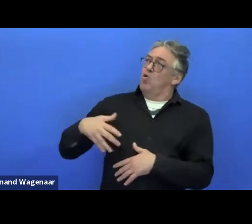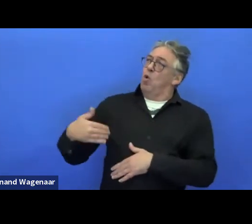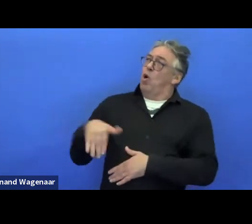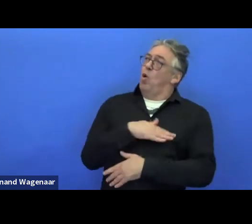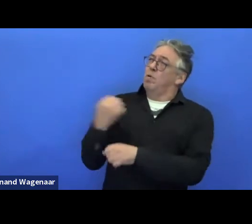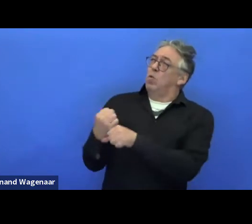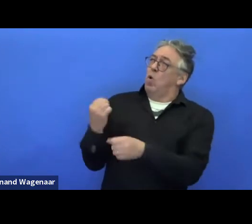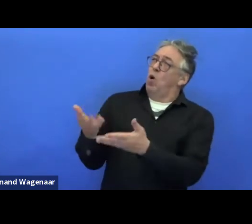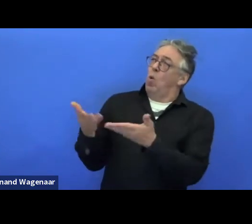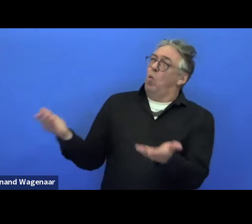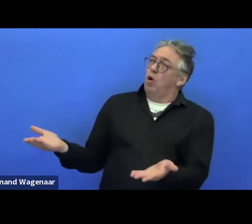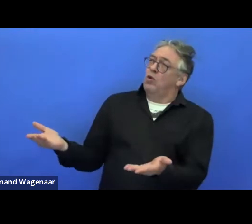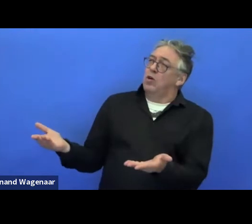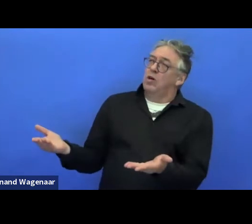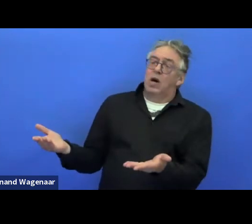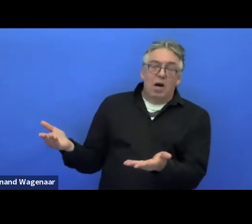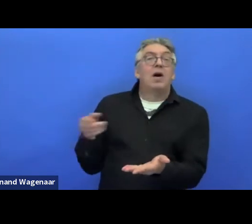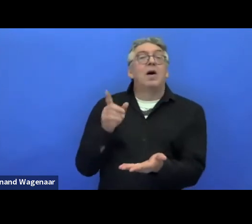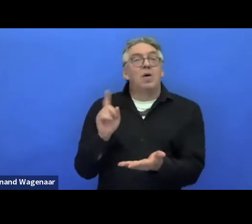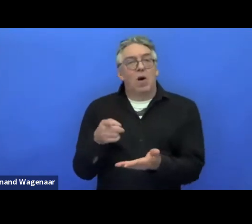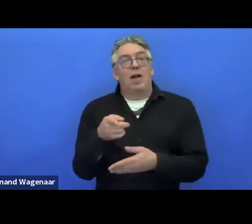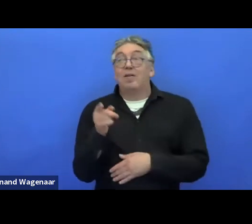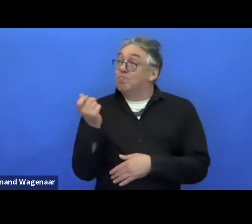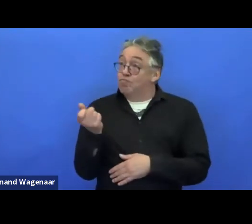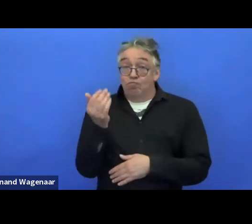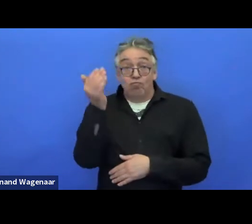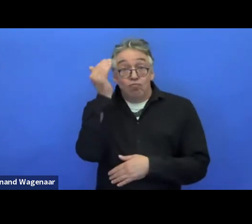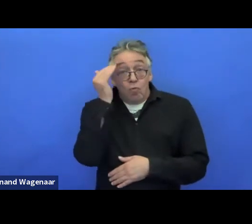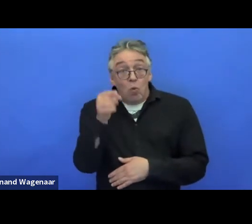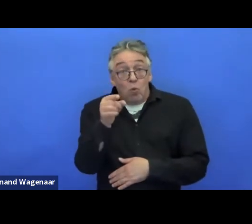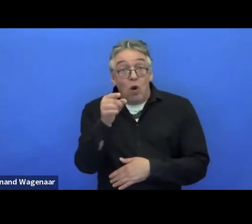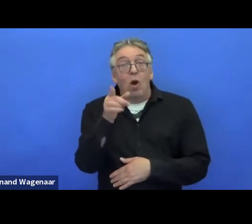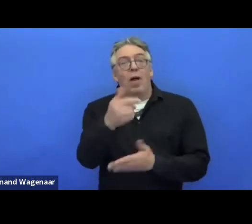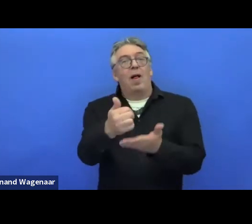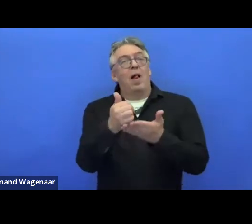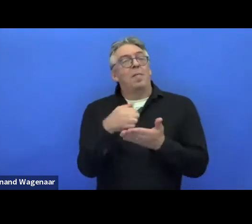what is our field of activity, what are our competencies, and how we can help you.